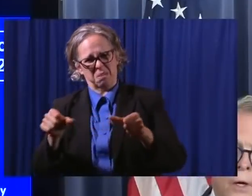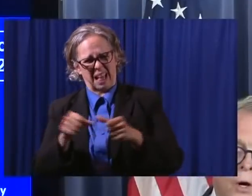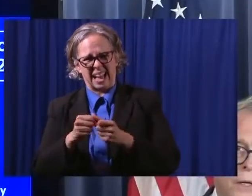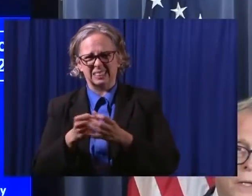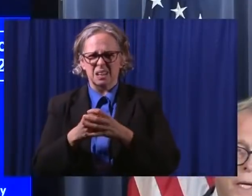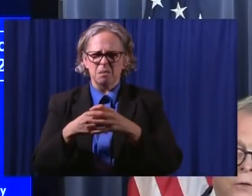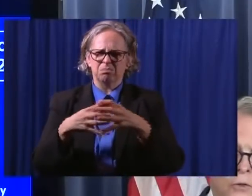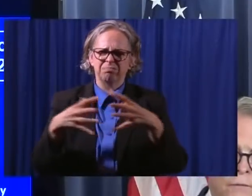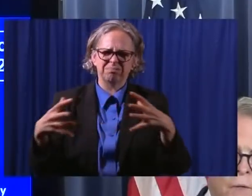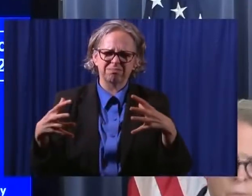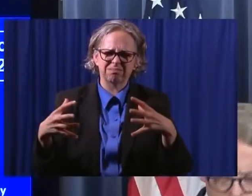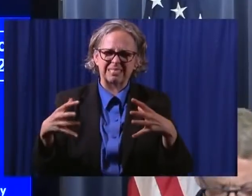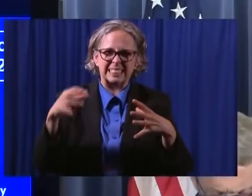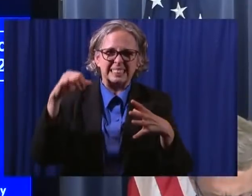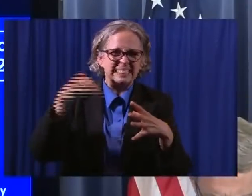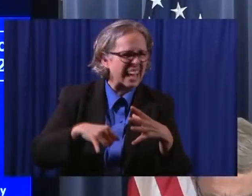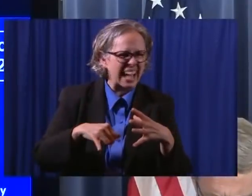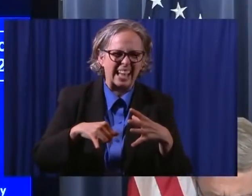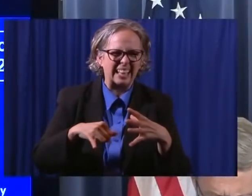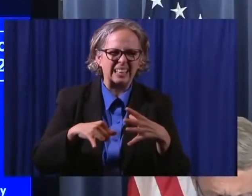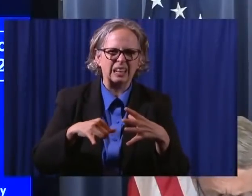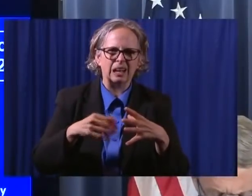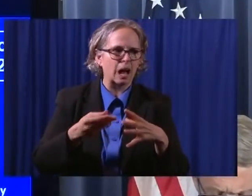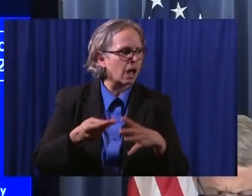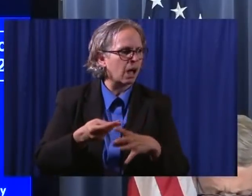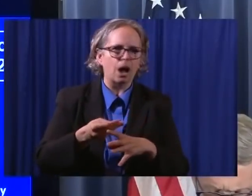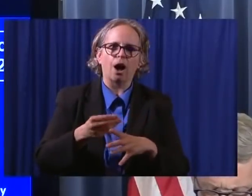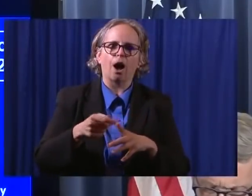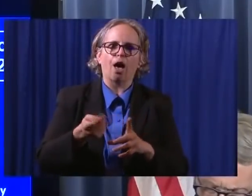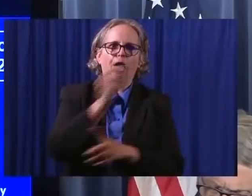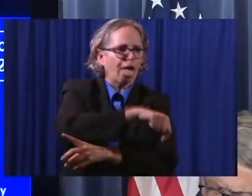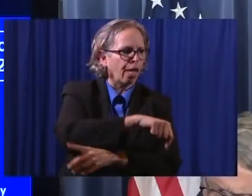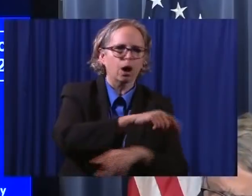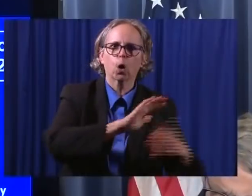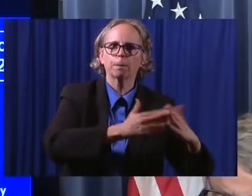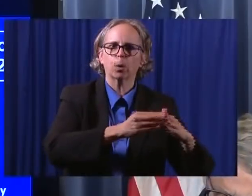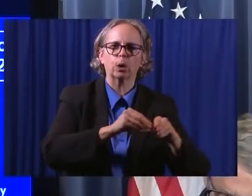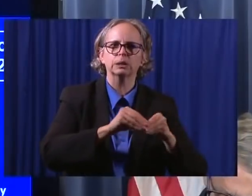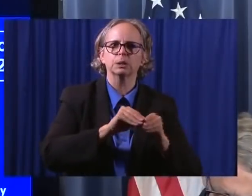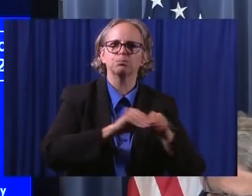IT IS IMPORTANT TO REMEMBER THAT WORKPLACE OUTBREAKS AND